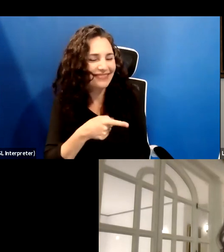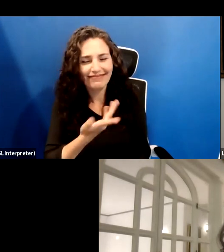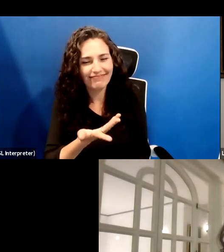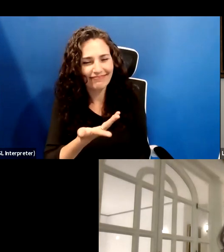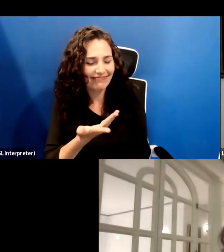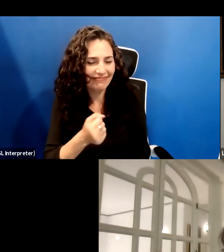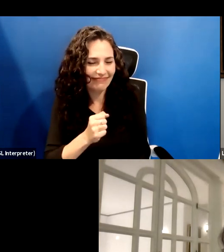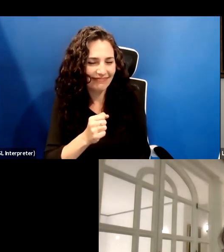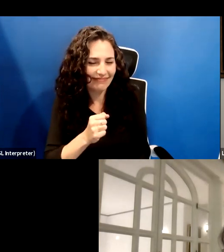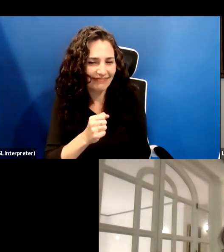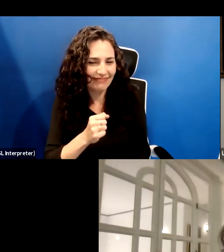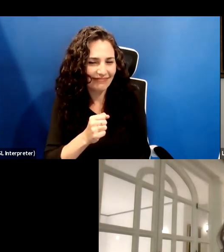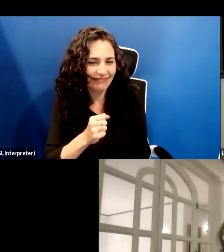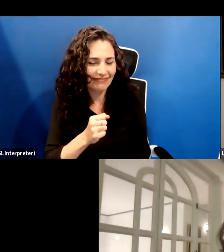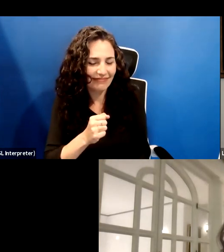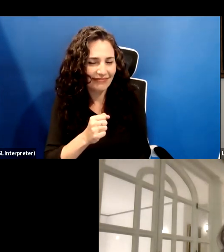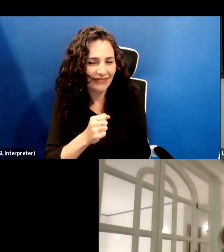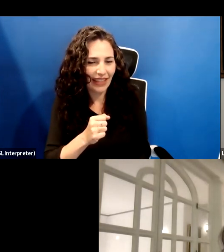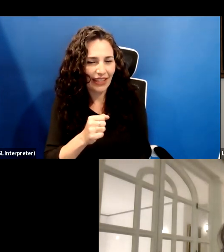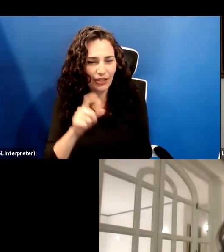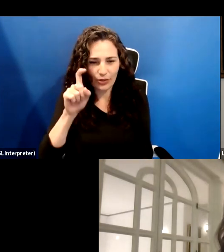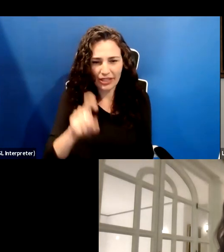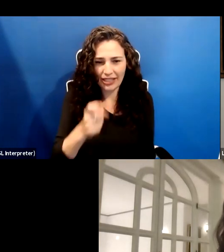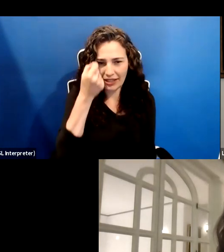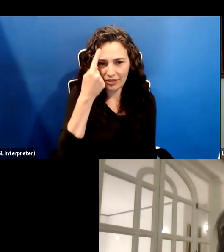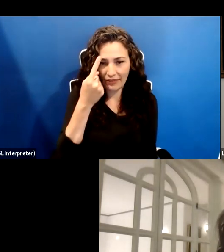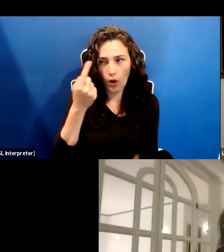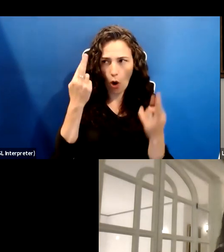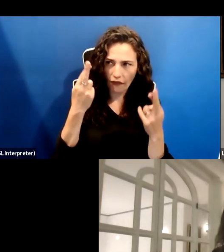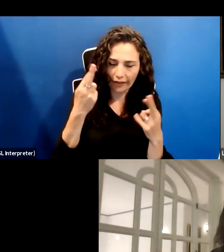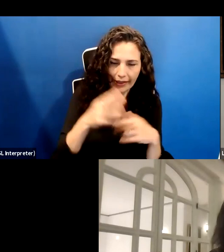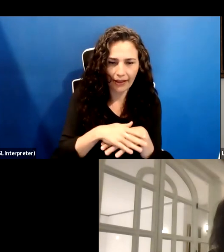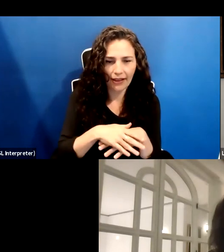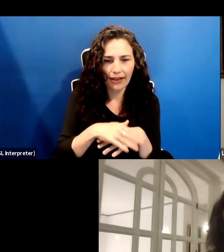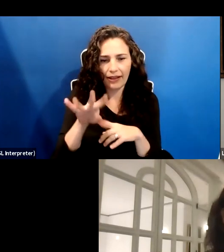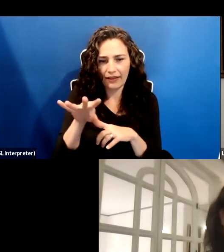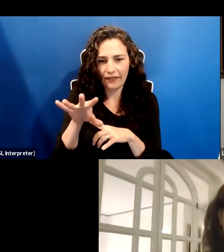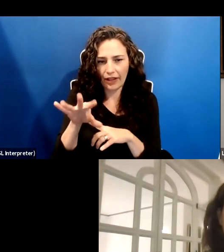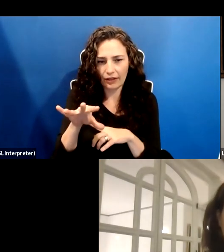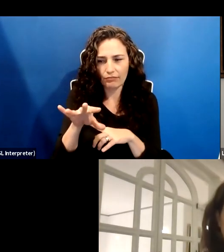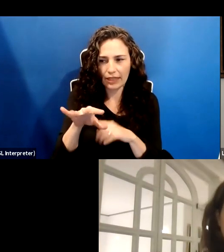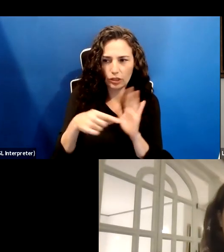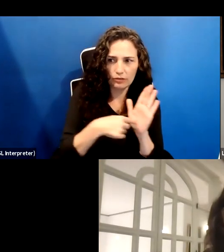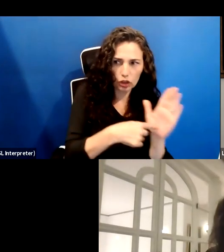you have to understand and this is what we hope to do in our film, but this is a very slow process, actually.